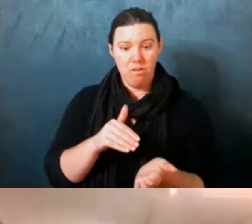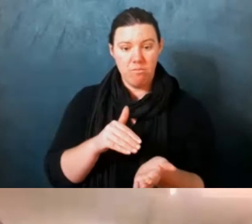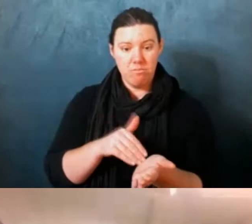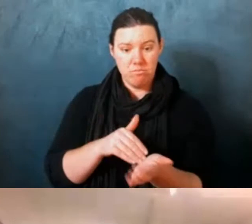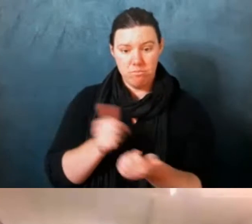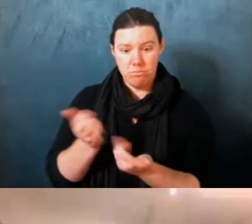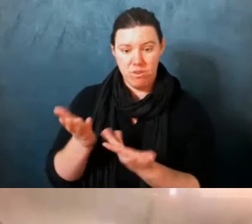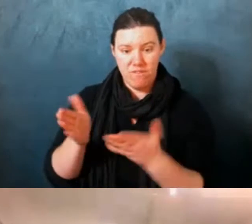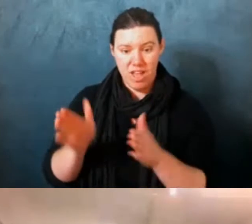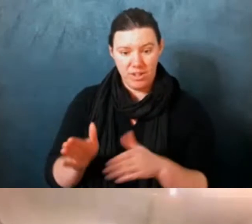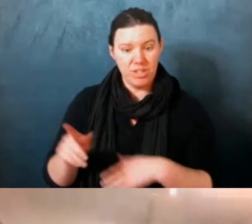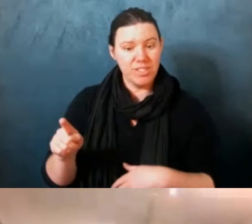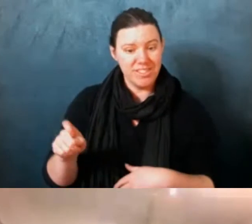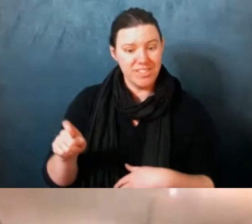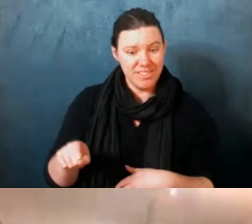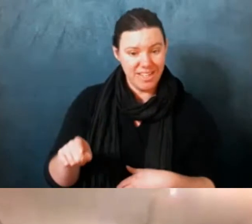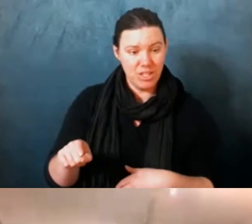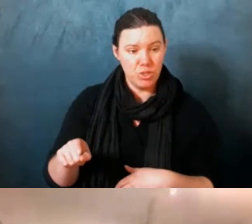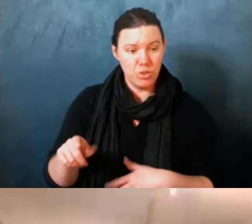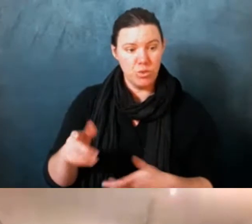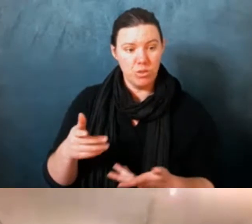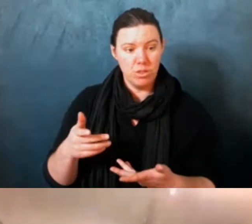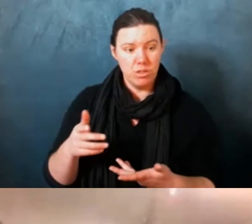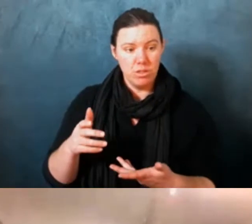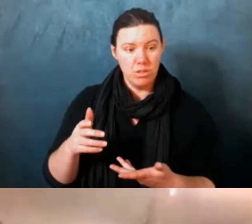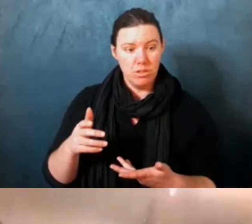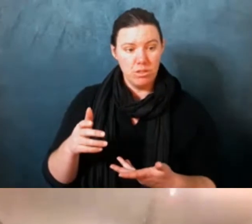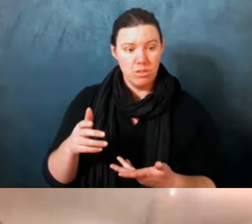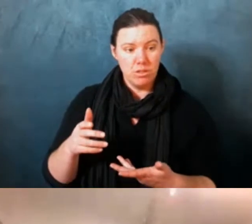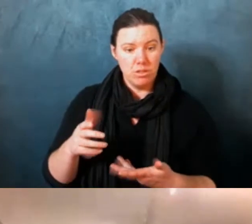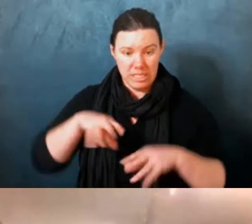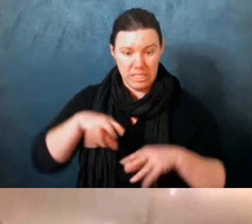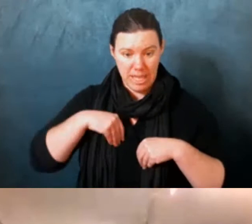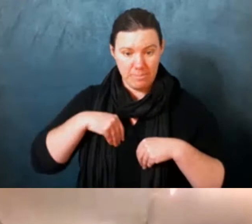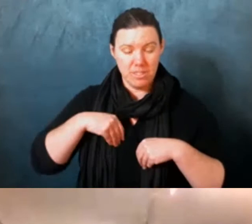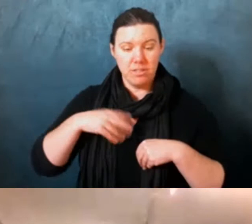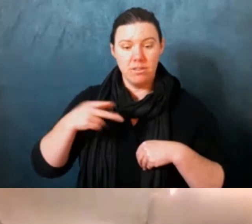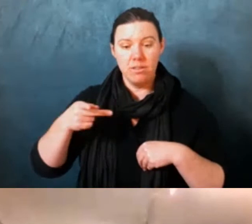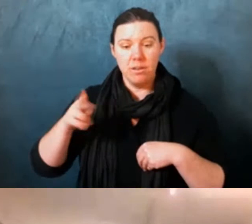need to be providers for public insurance, like Medicaid and coordinated care,